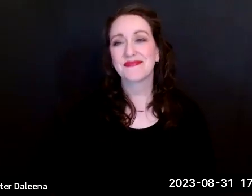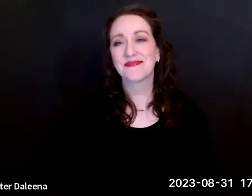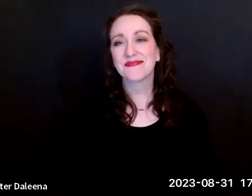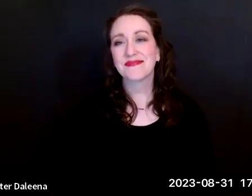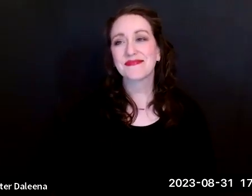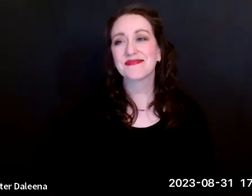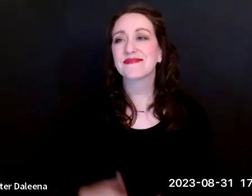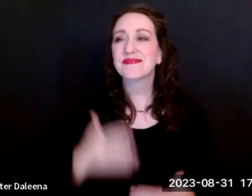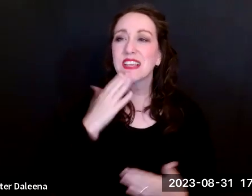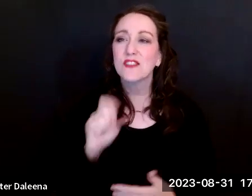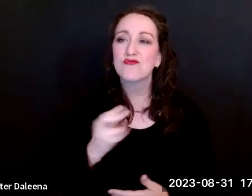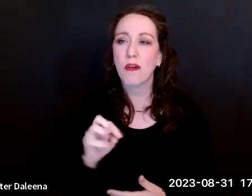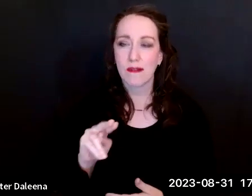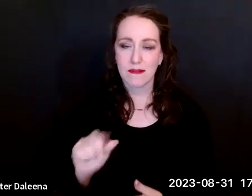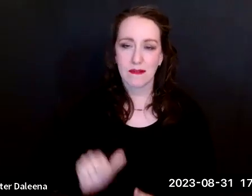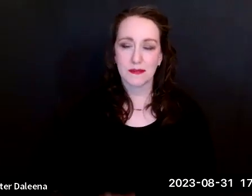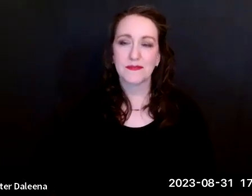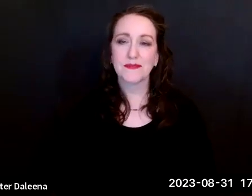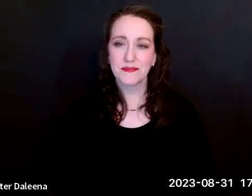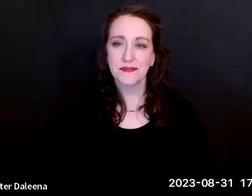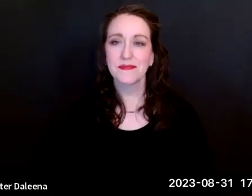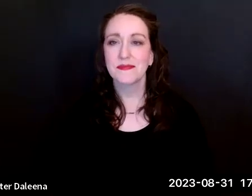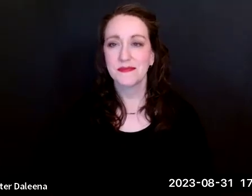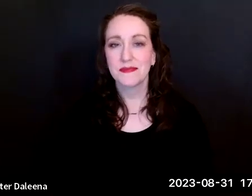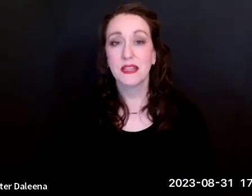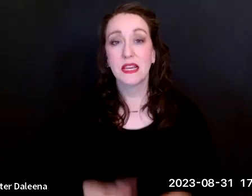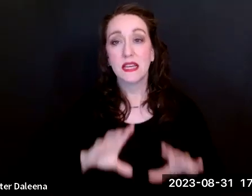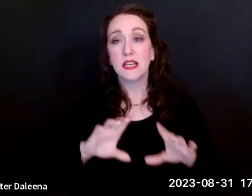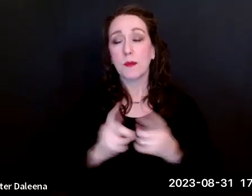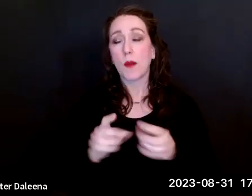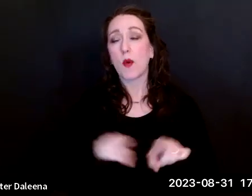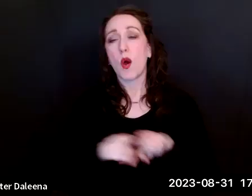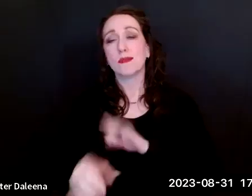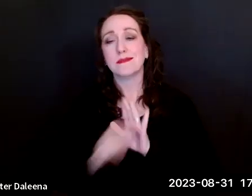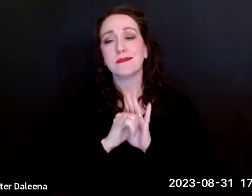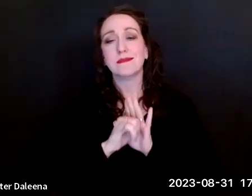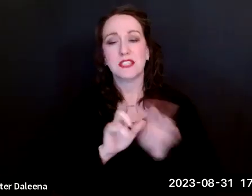thank you Shawna the department has also identified some changes and new